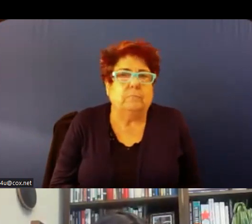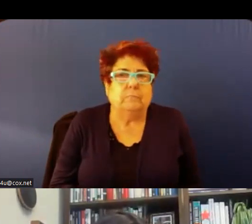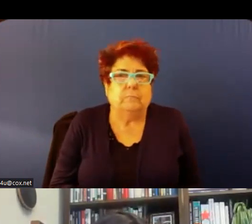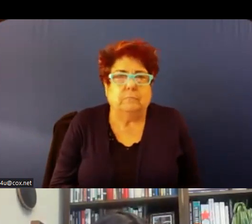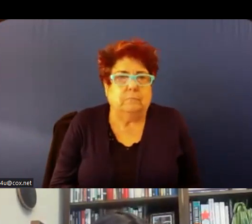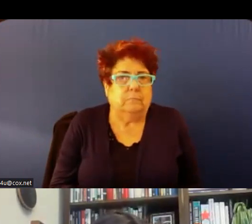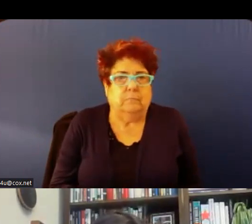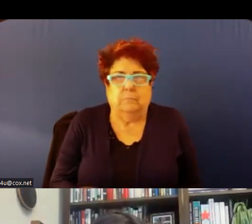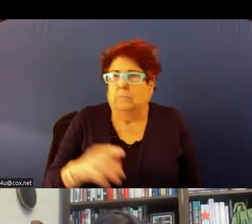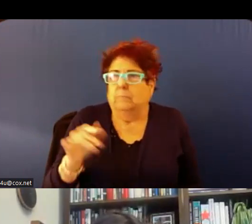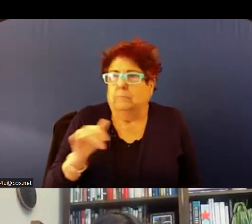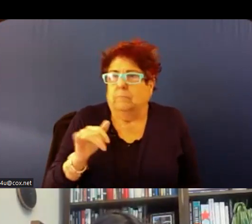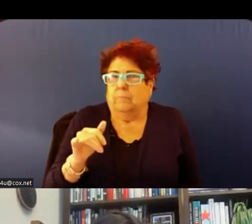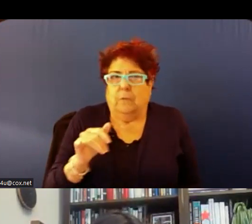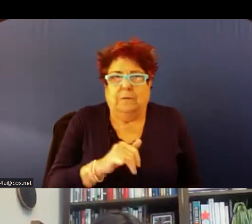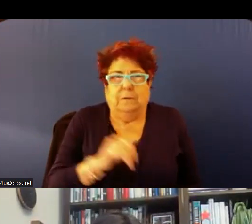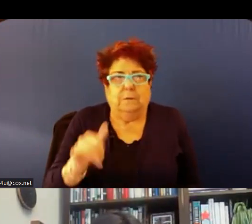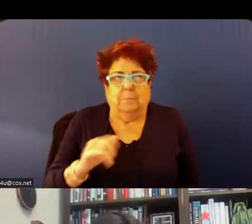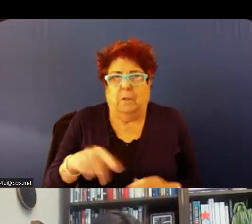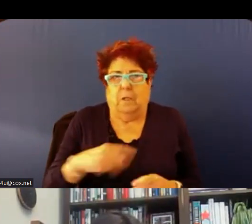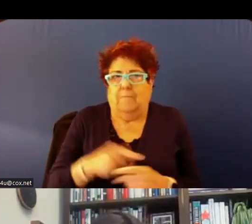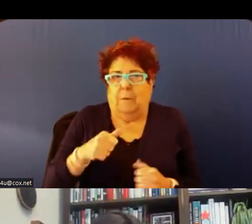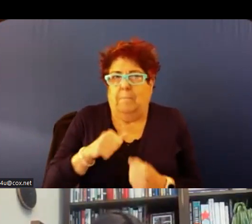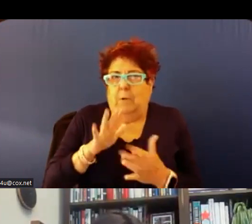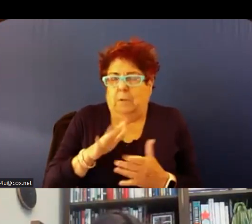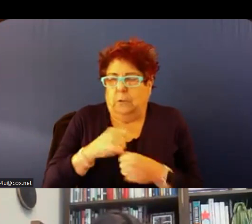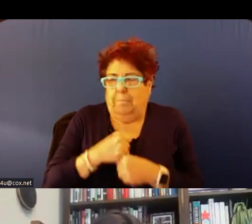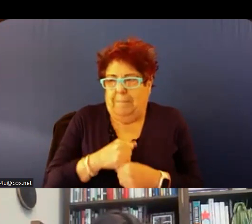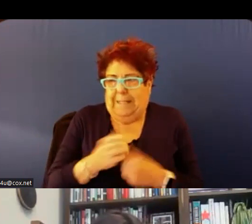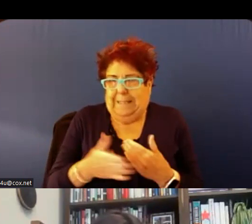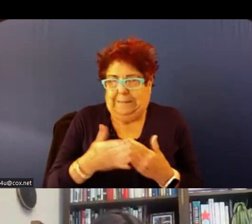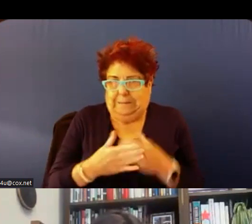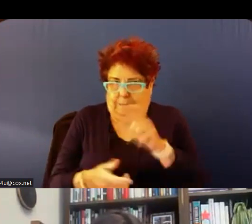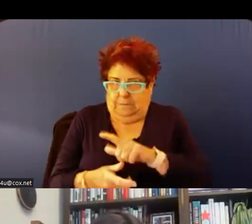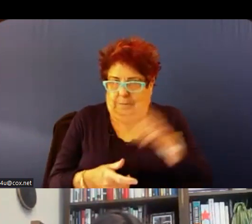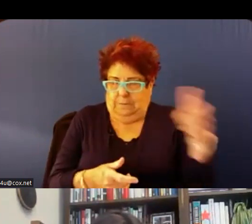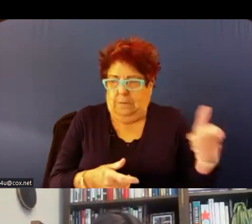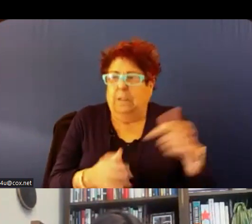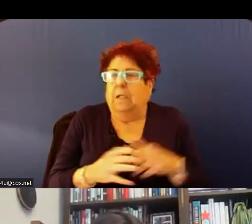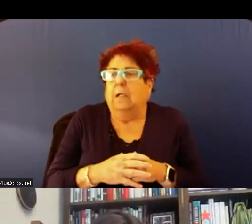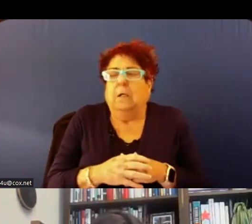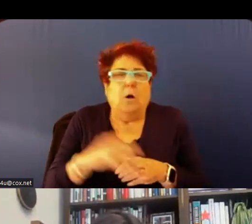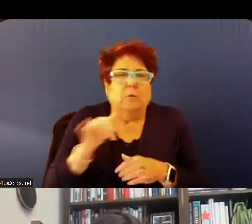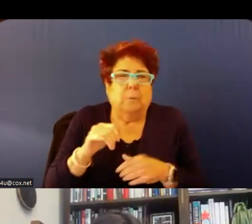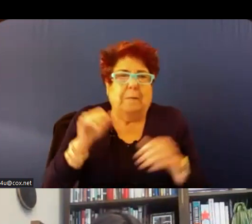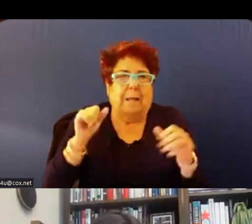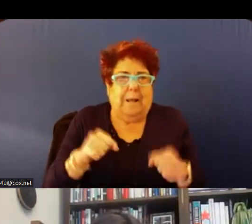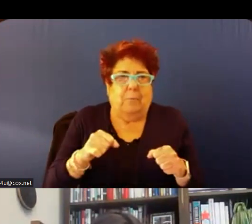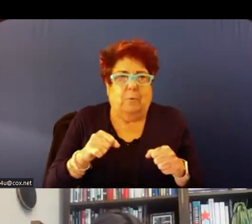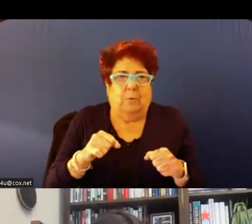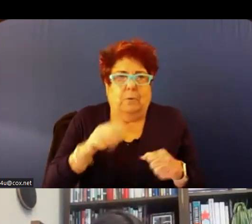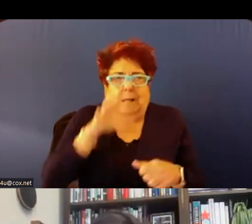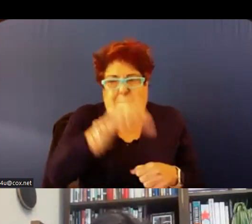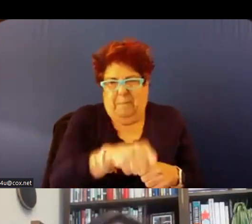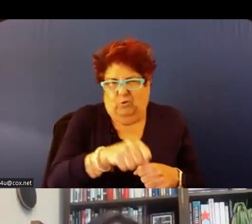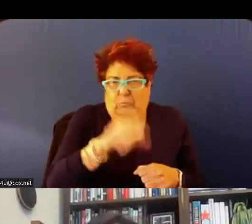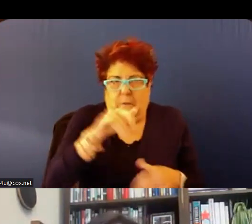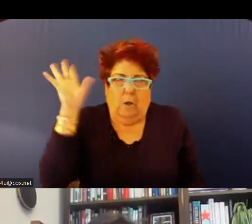approach to make it easy but also be able to capture the comprehensive nature of the tool